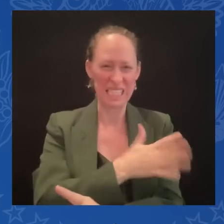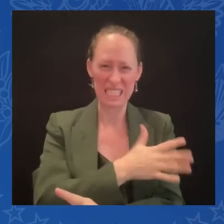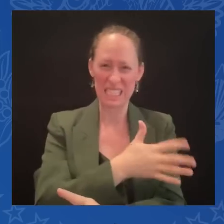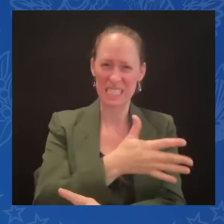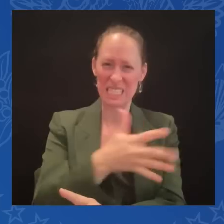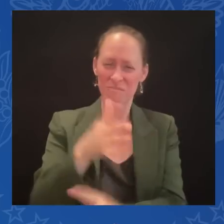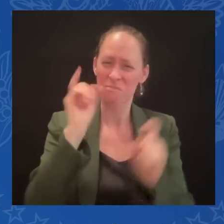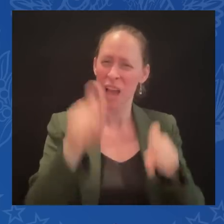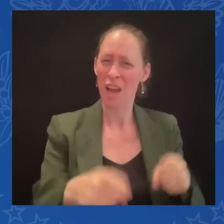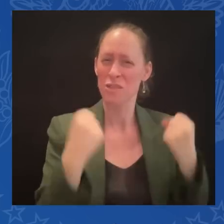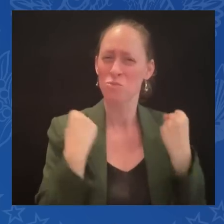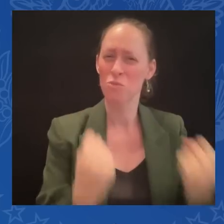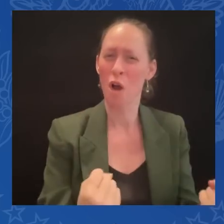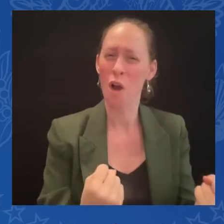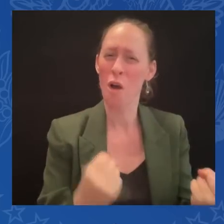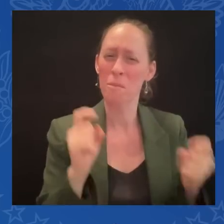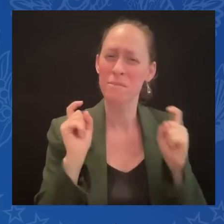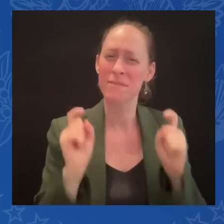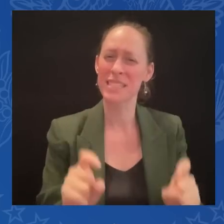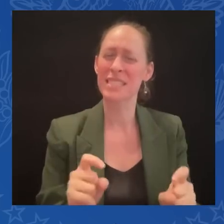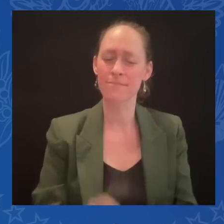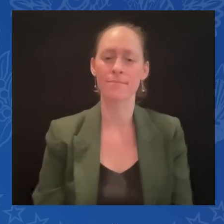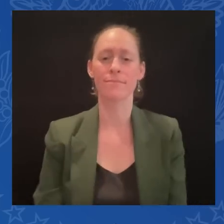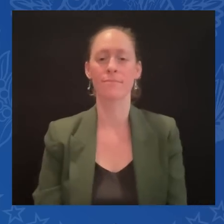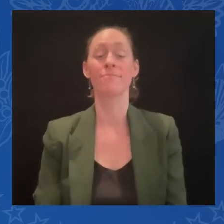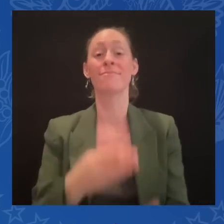Every -- every -- every month -- anyway. It's just -- I won't get into it.